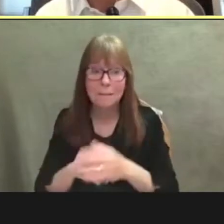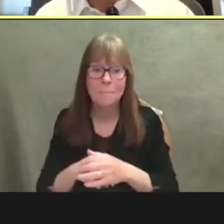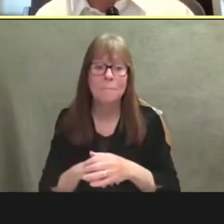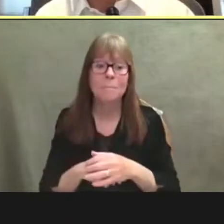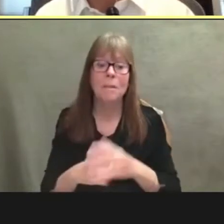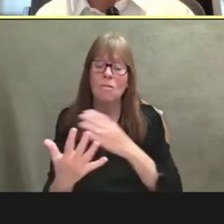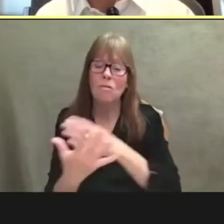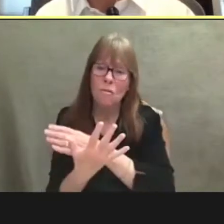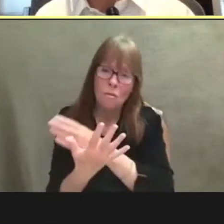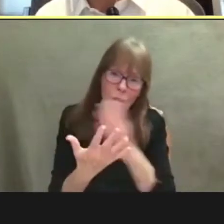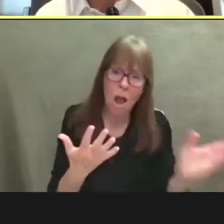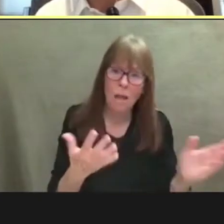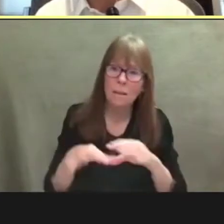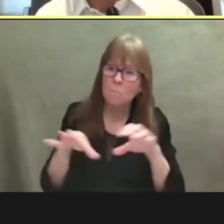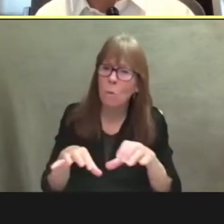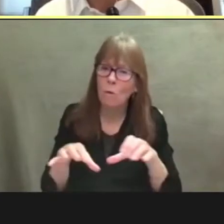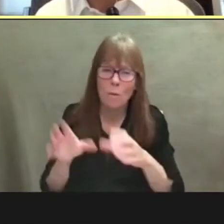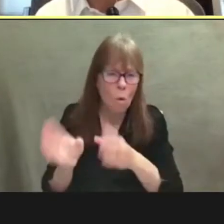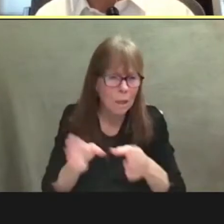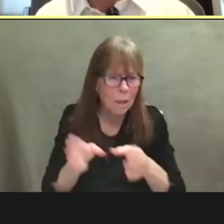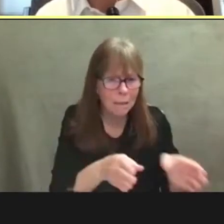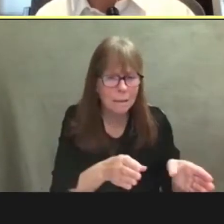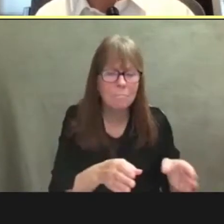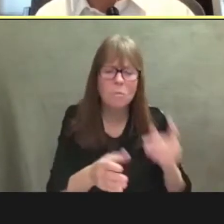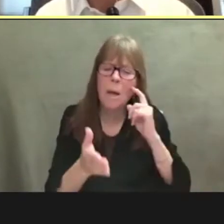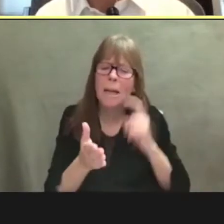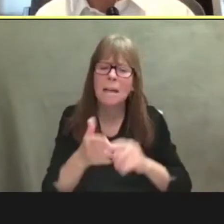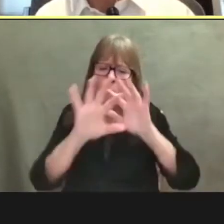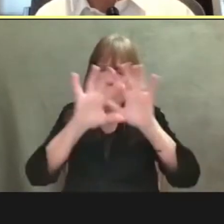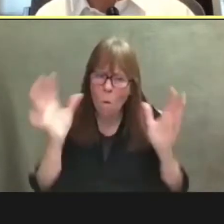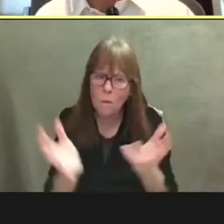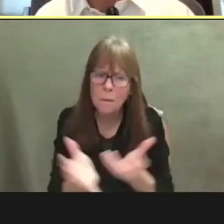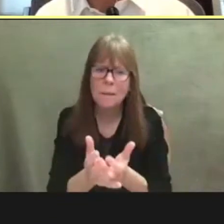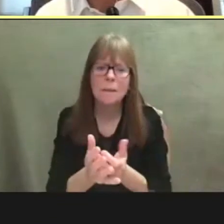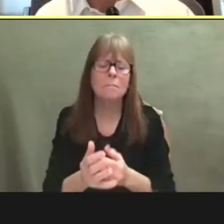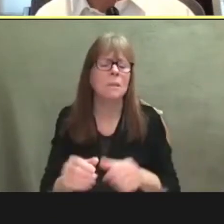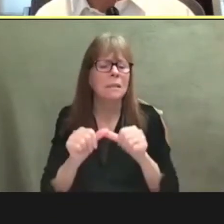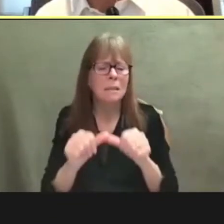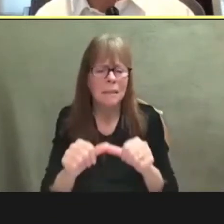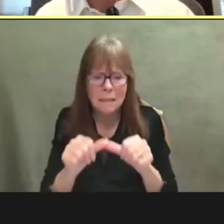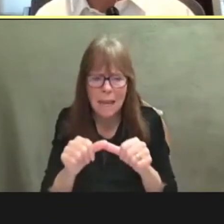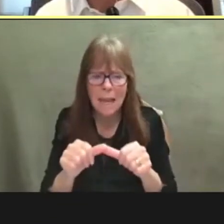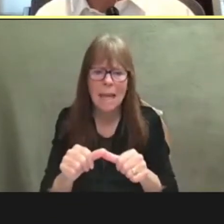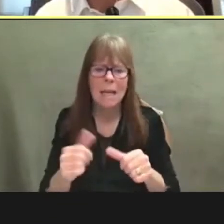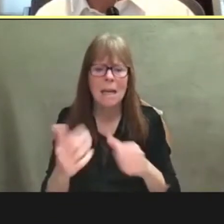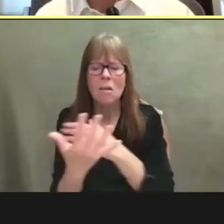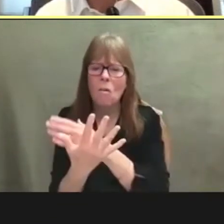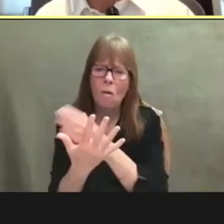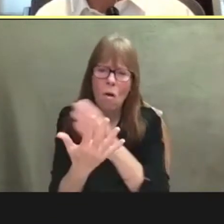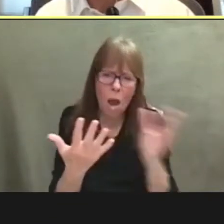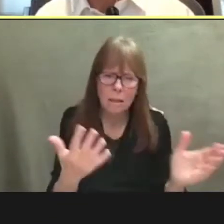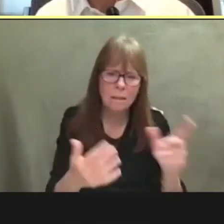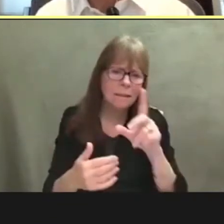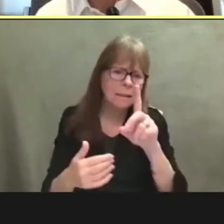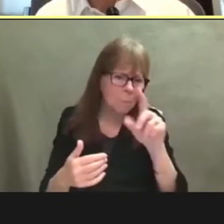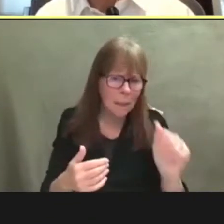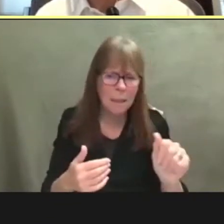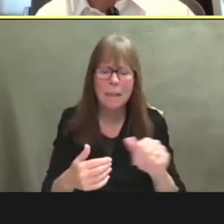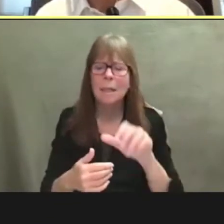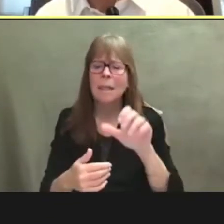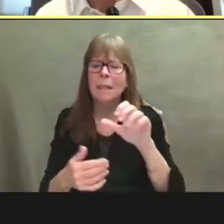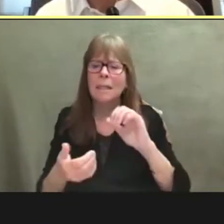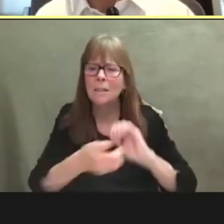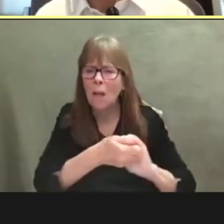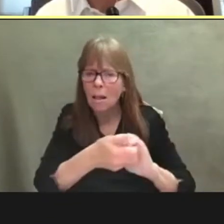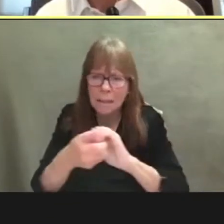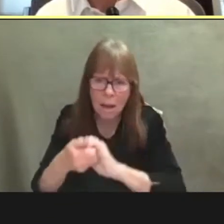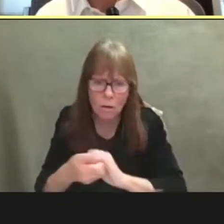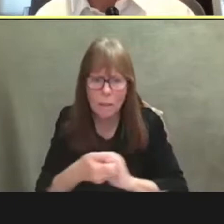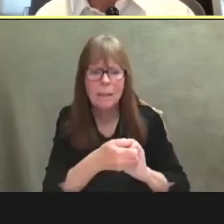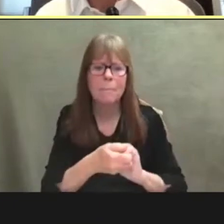organizing, recognizing wholeness, sustainability, cross-disability, solidarity, interdependence,